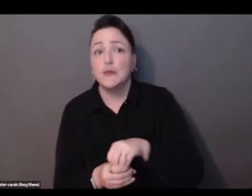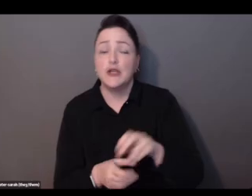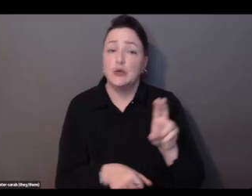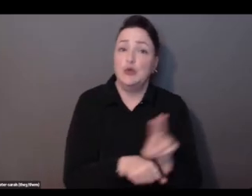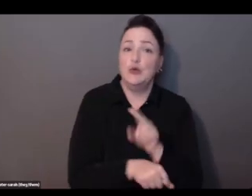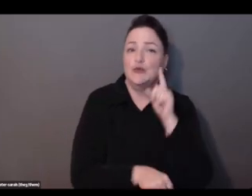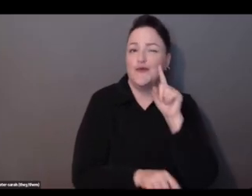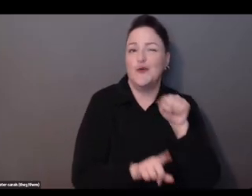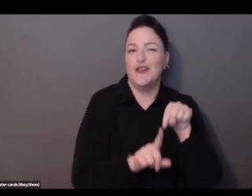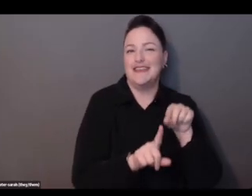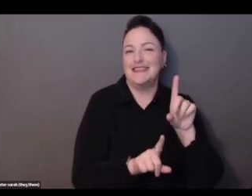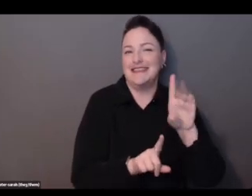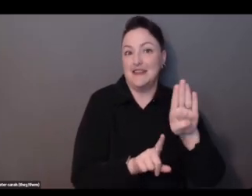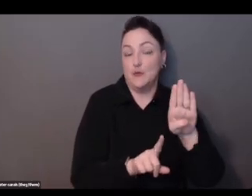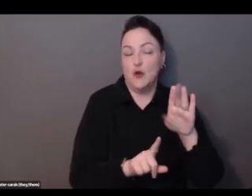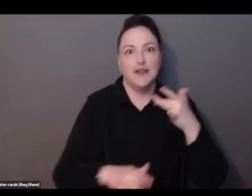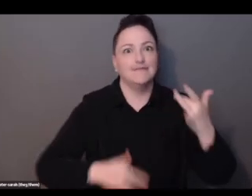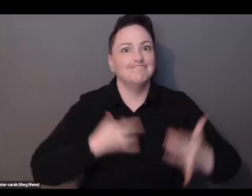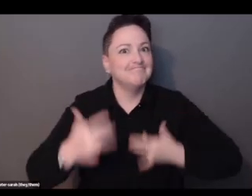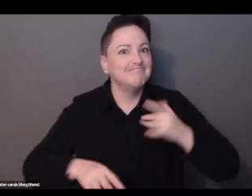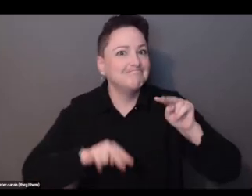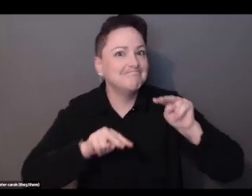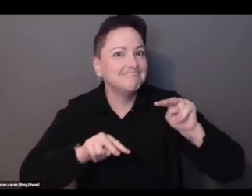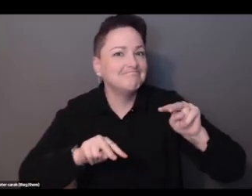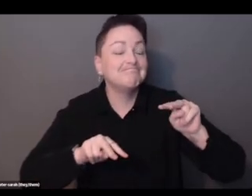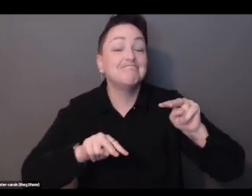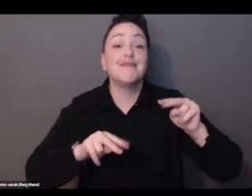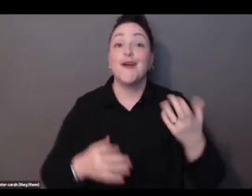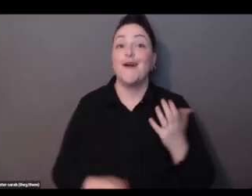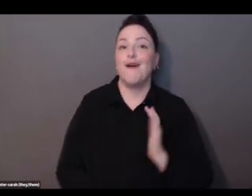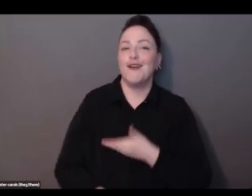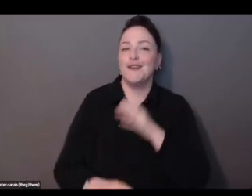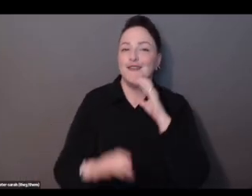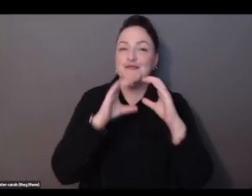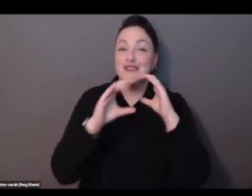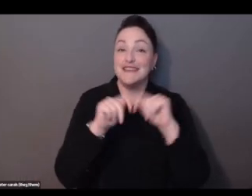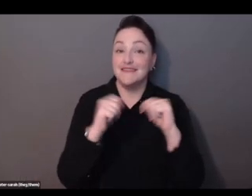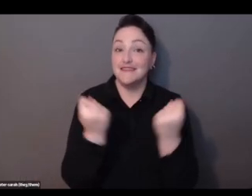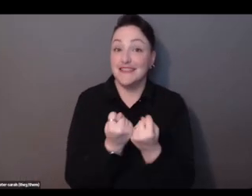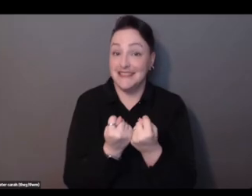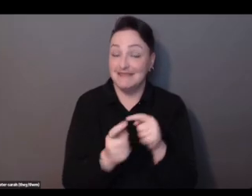And we are excited to mention that our communications team has developed messaging